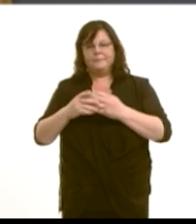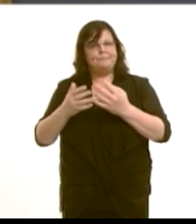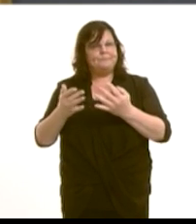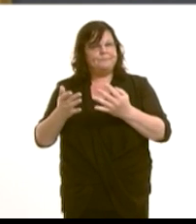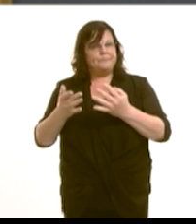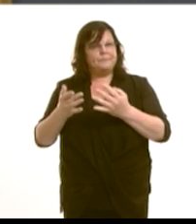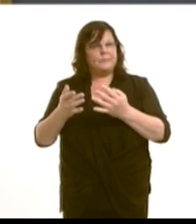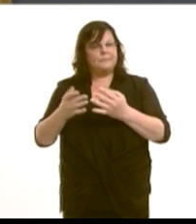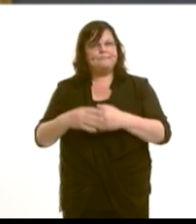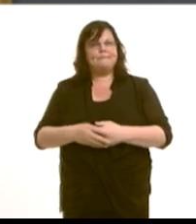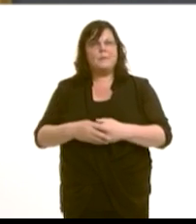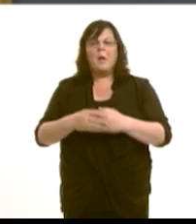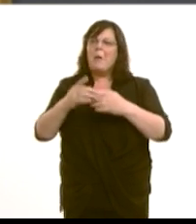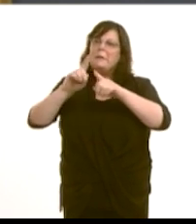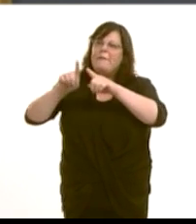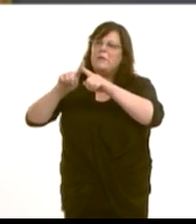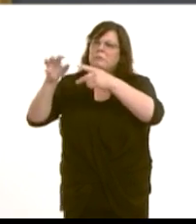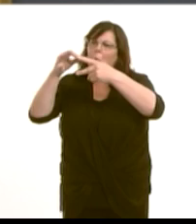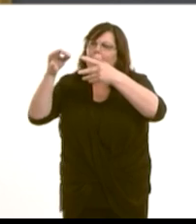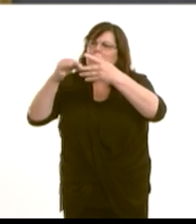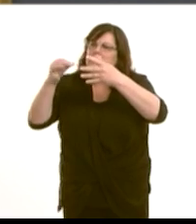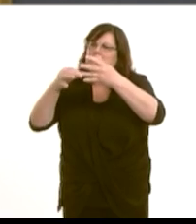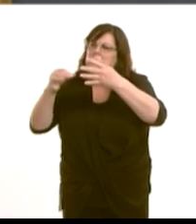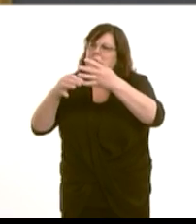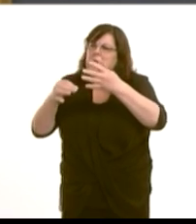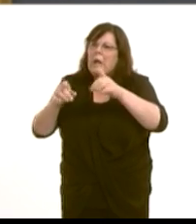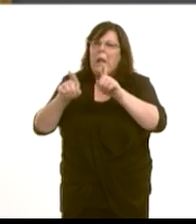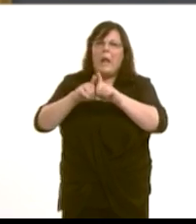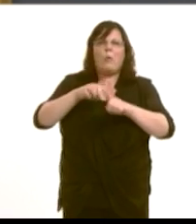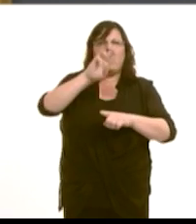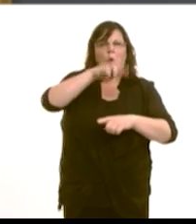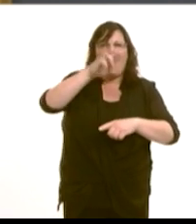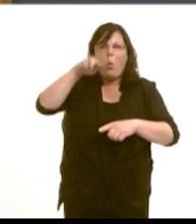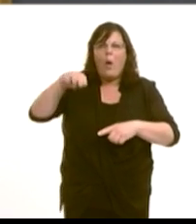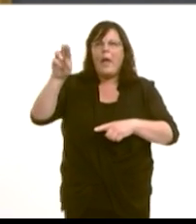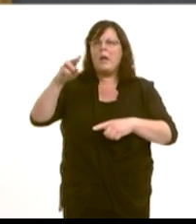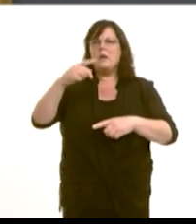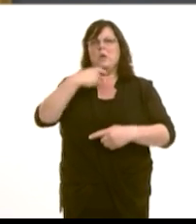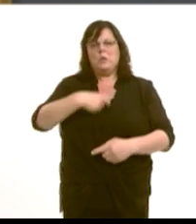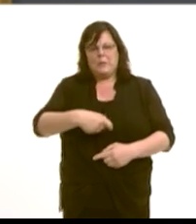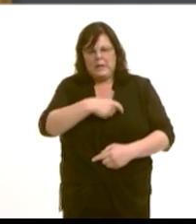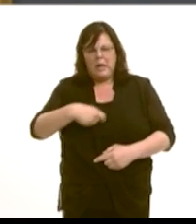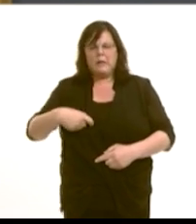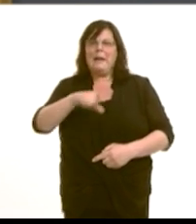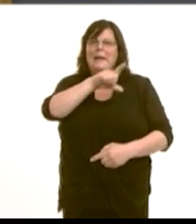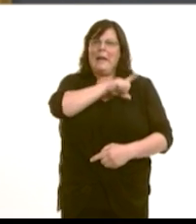array, possiblyóBrexit options that have been mentioned: Norway, Switzerland, Canada